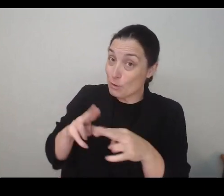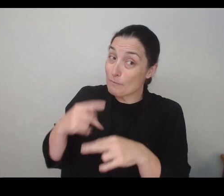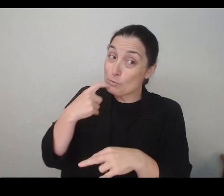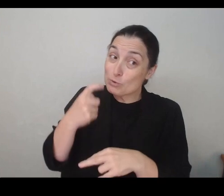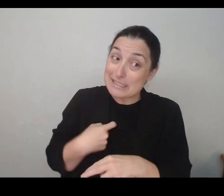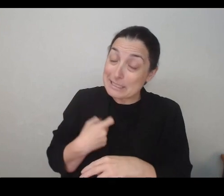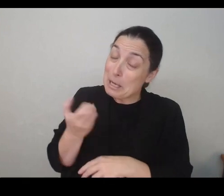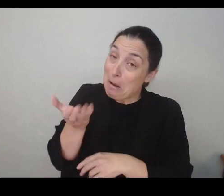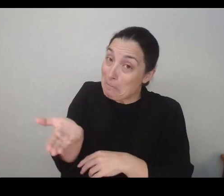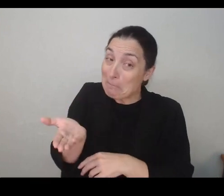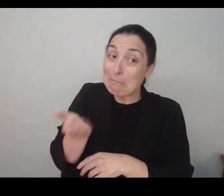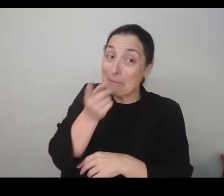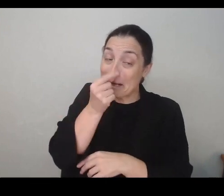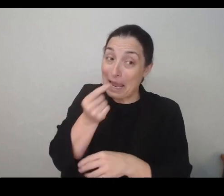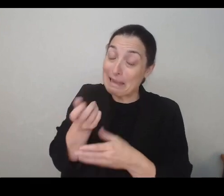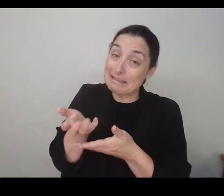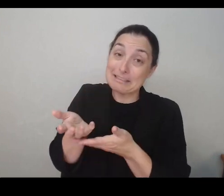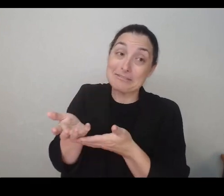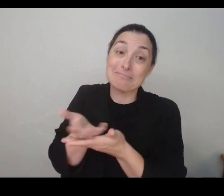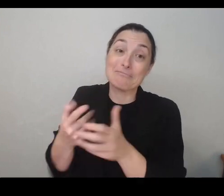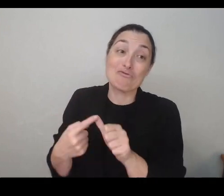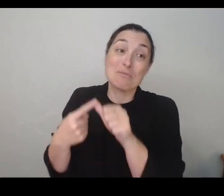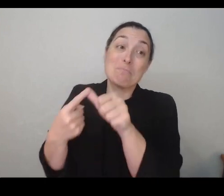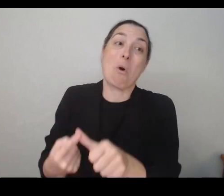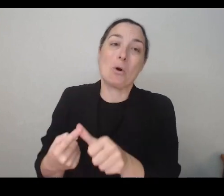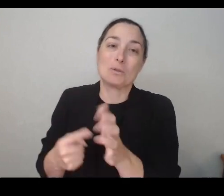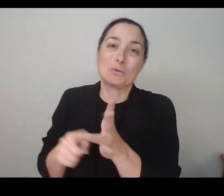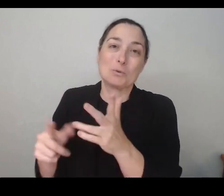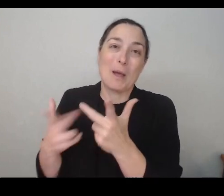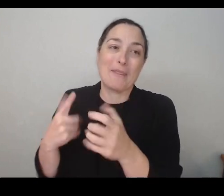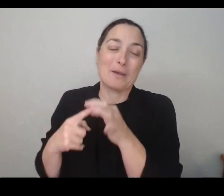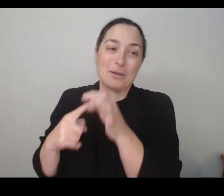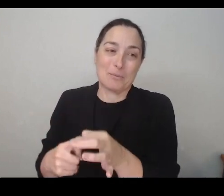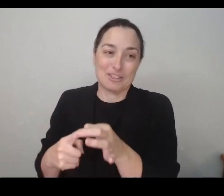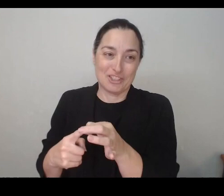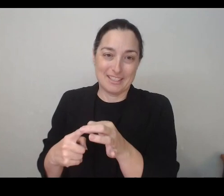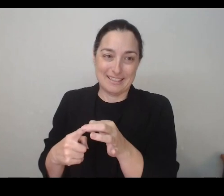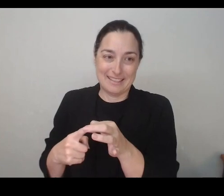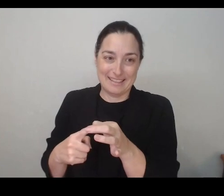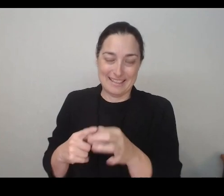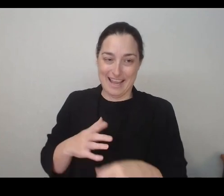she can respond to the other question. I don't want to disturb the organisation of this symposium,